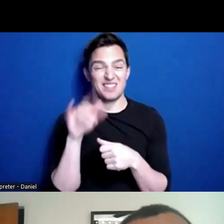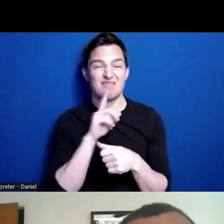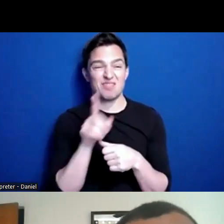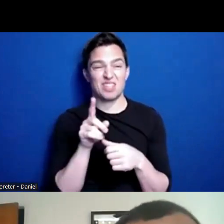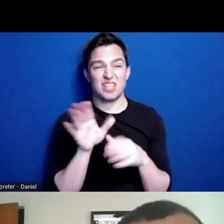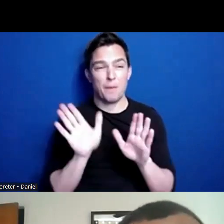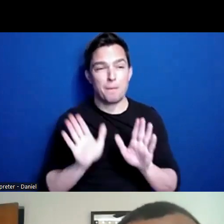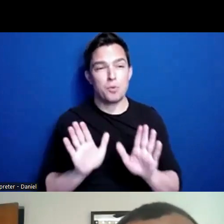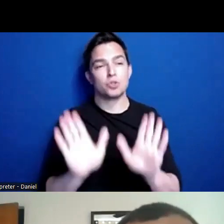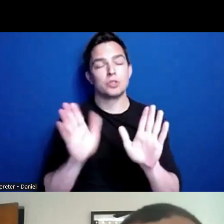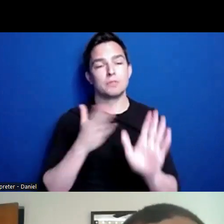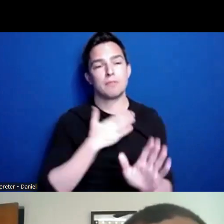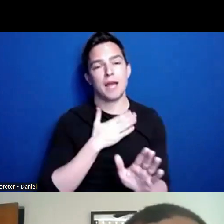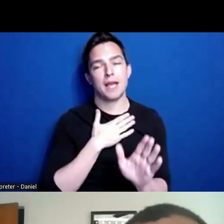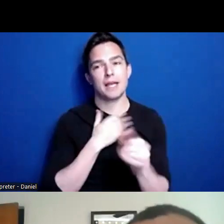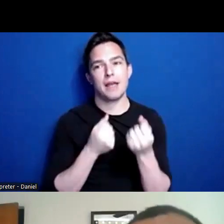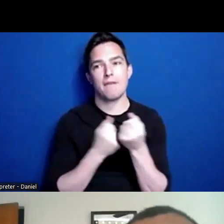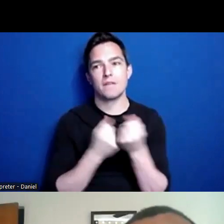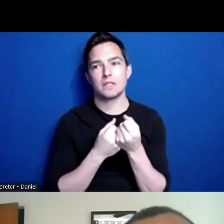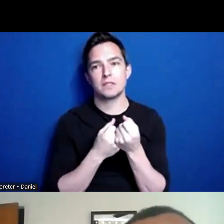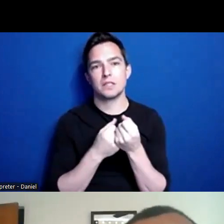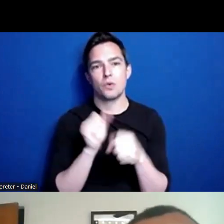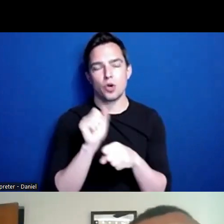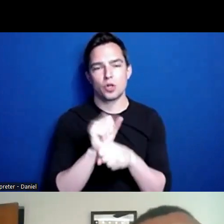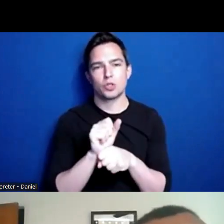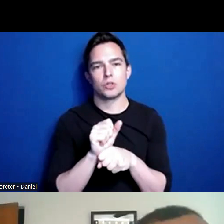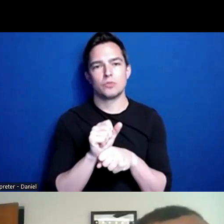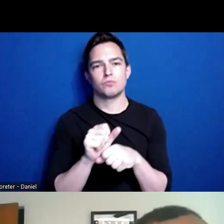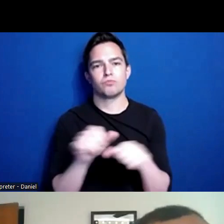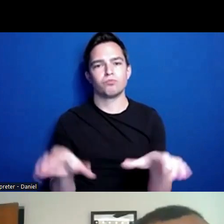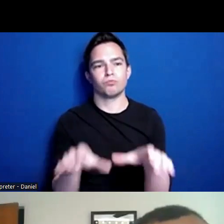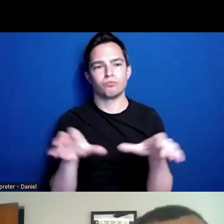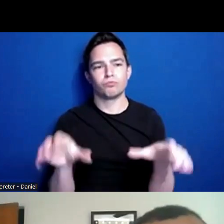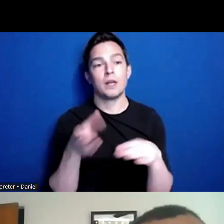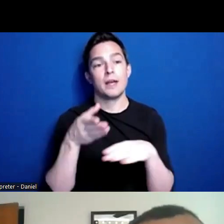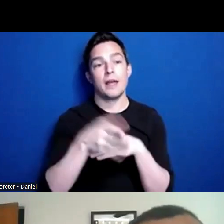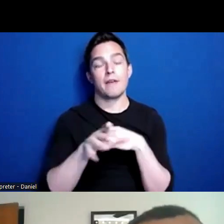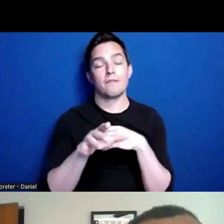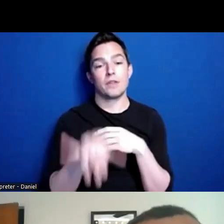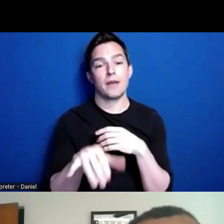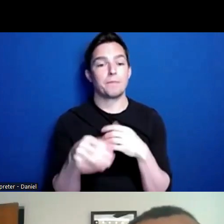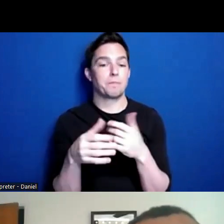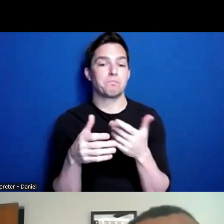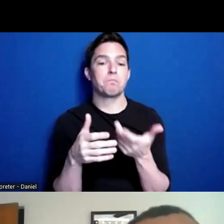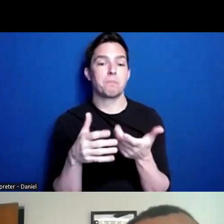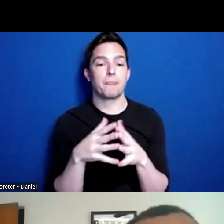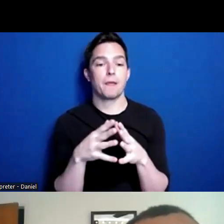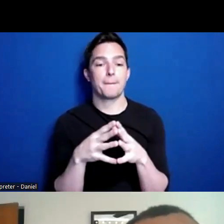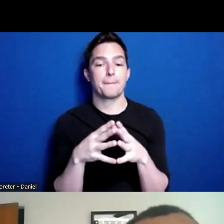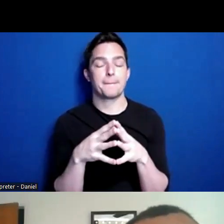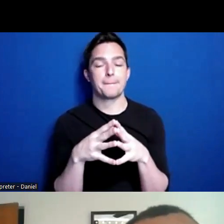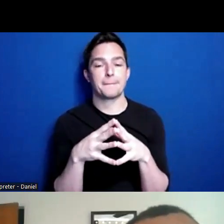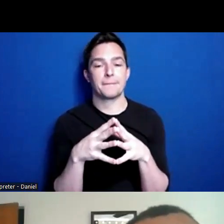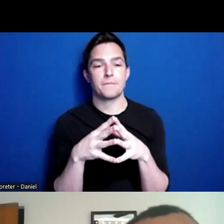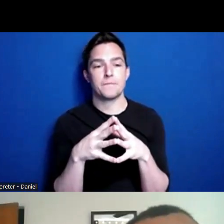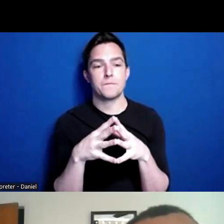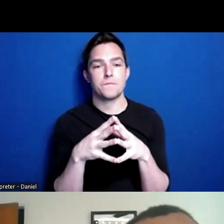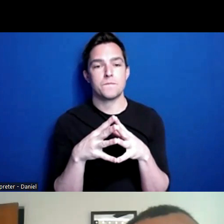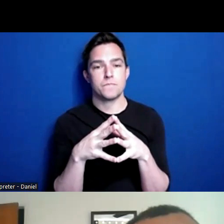my advocacy work. And yeah, I think afterward its kind of just became the way for me to survive and